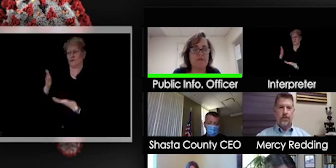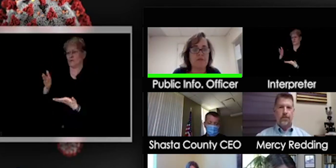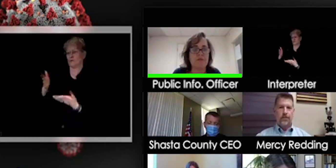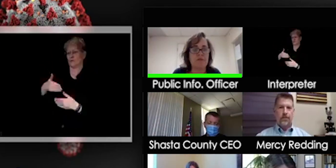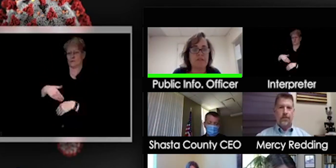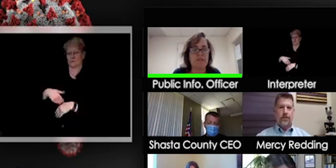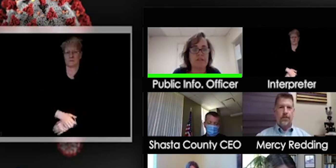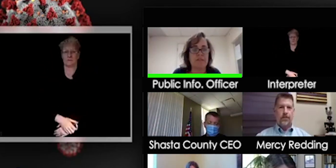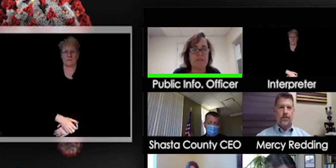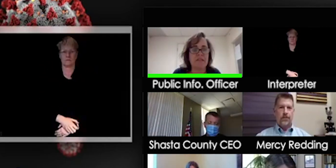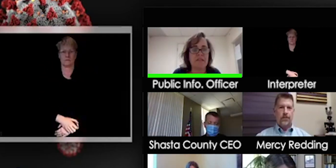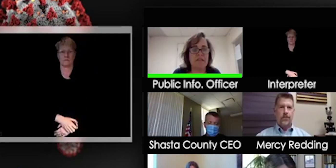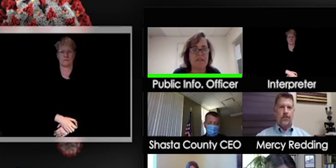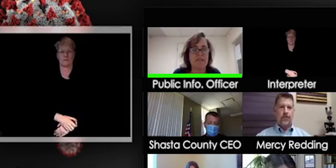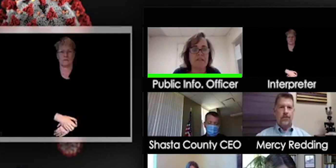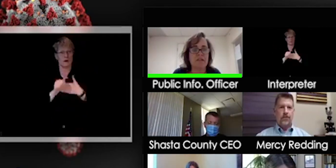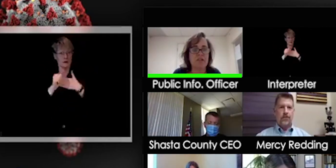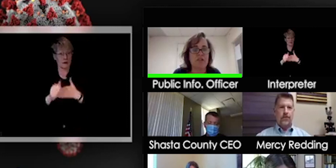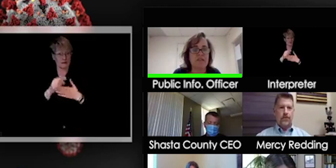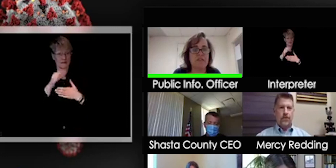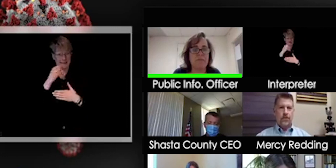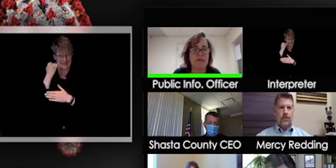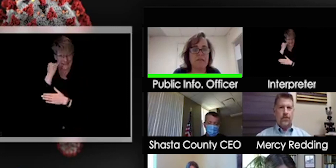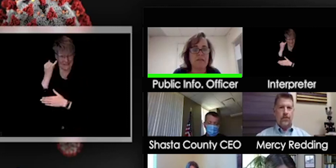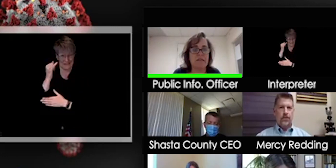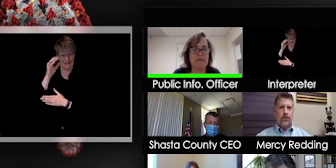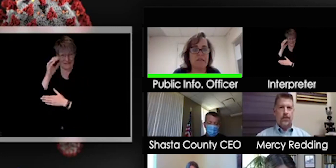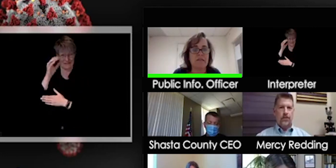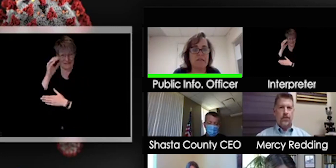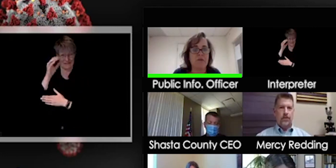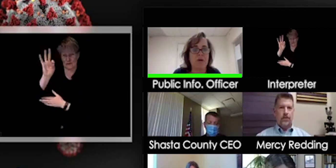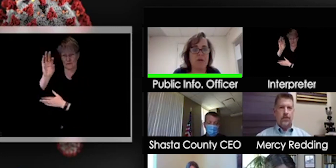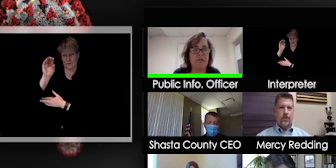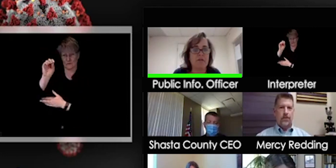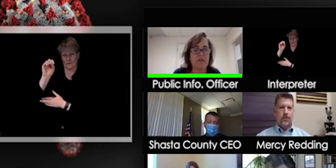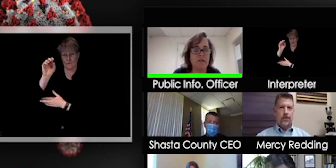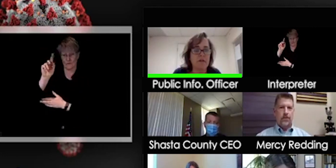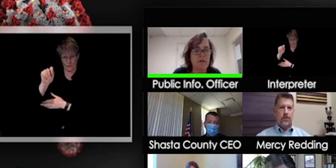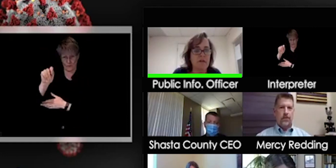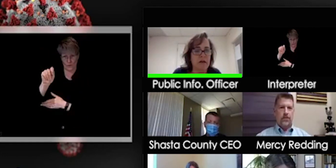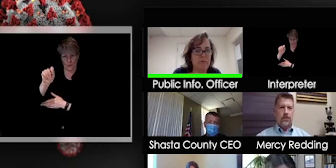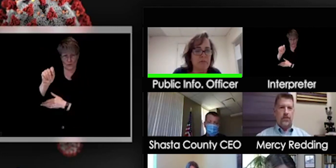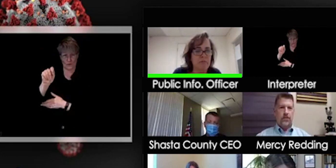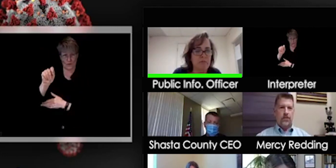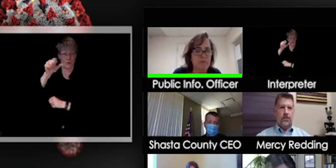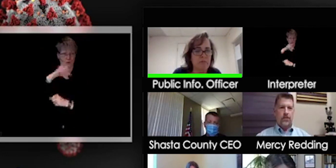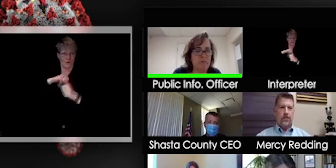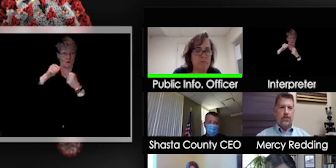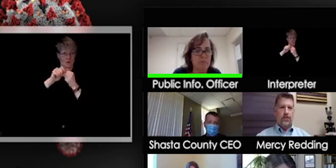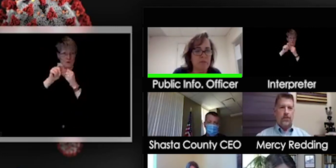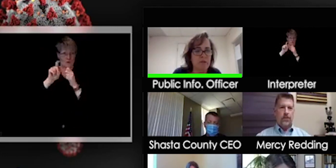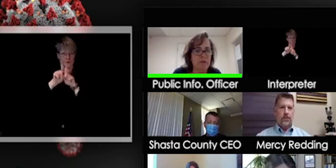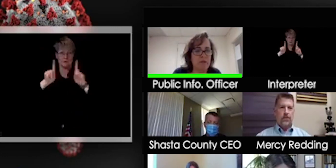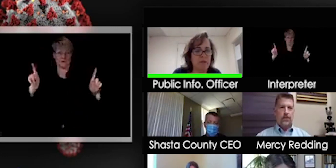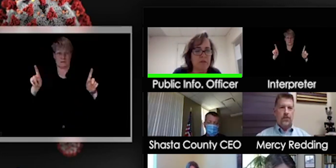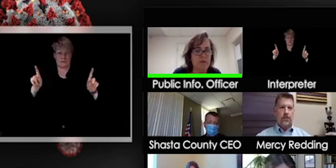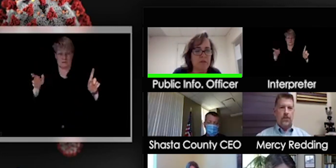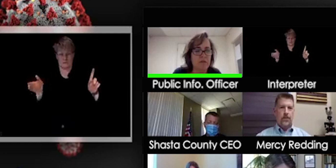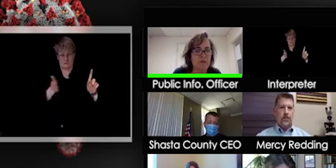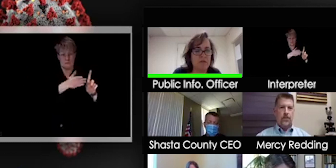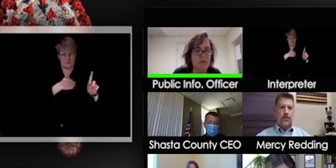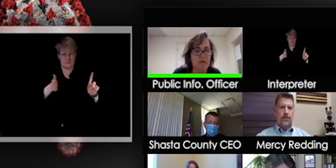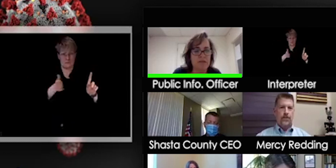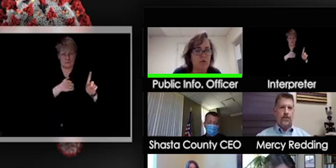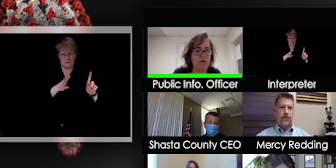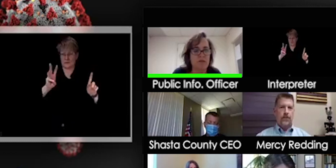if 6 foot social distancing is maintained this section says a mask is not required…lots